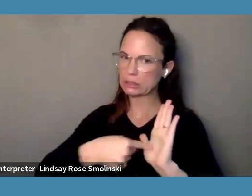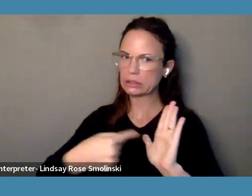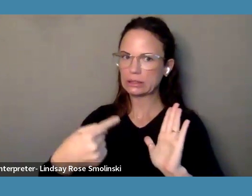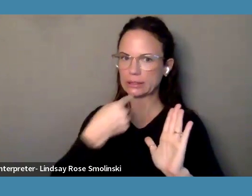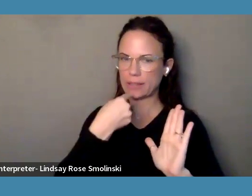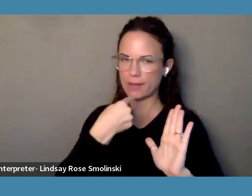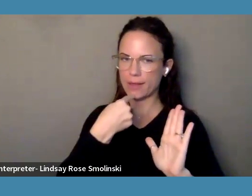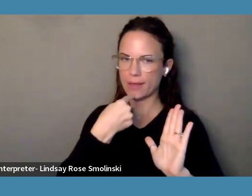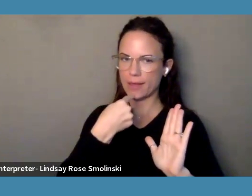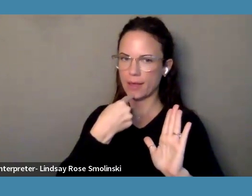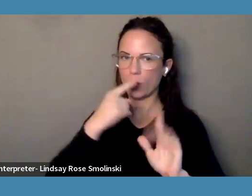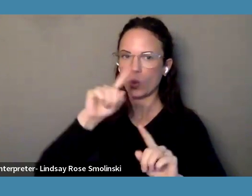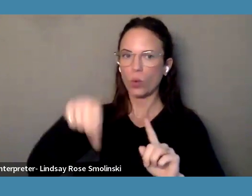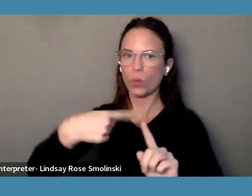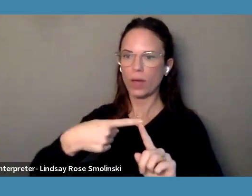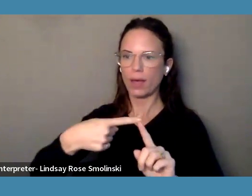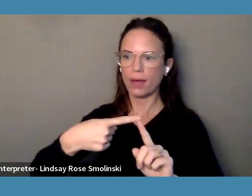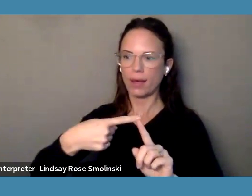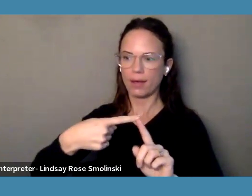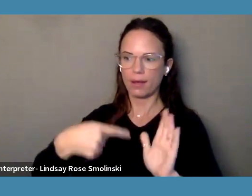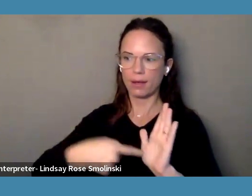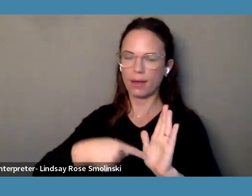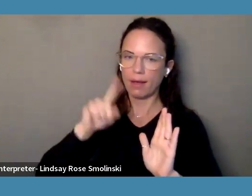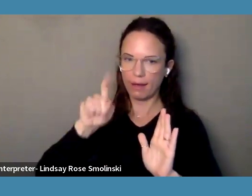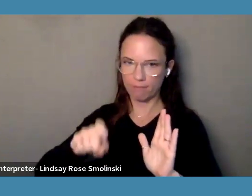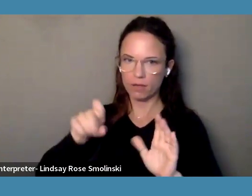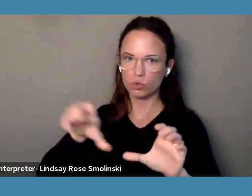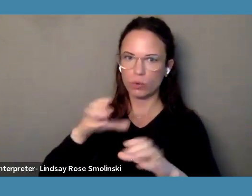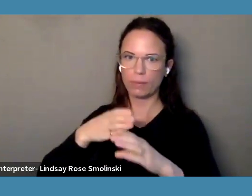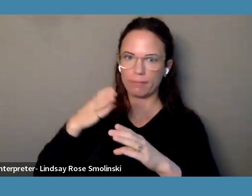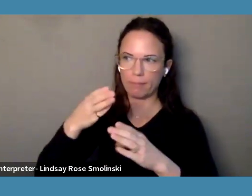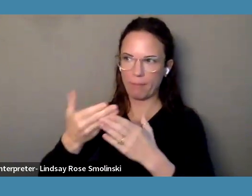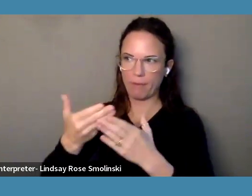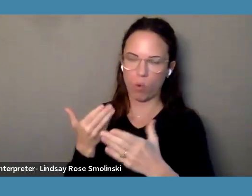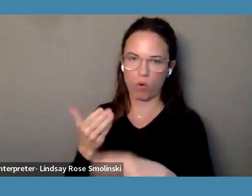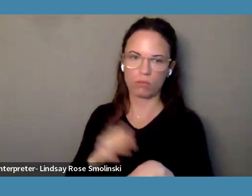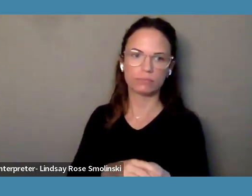that you receive, and those notices should be received